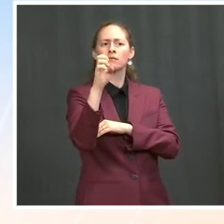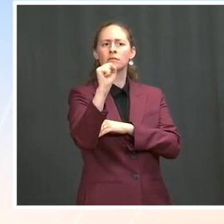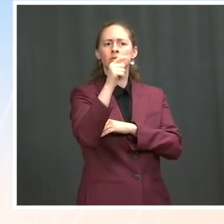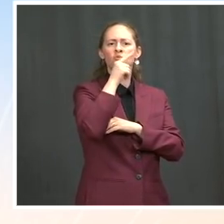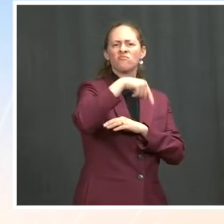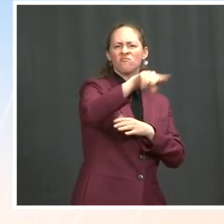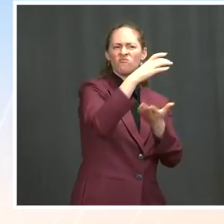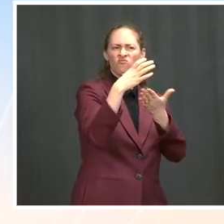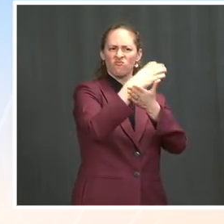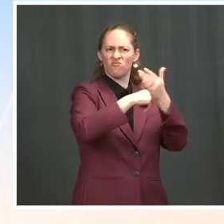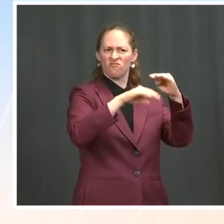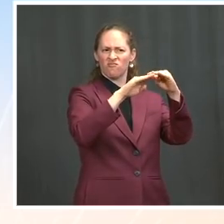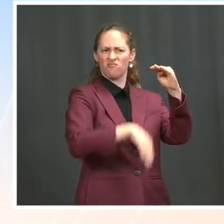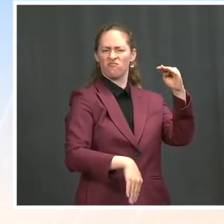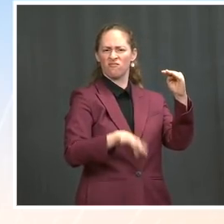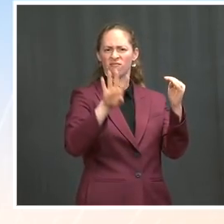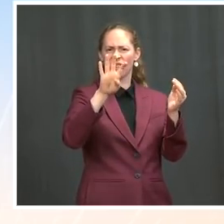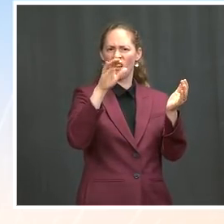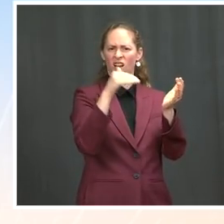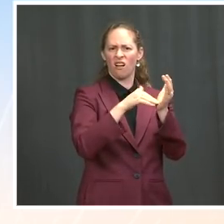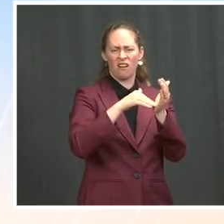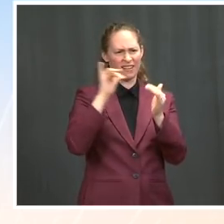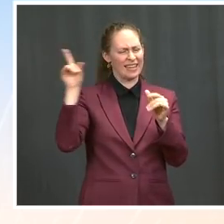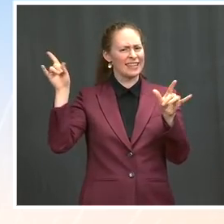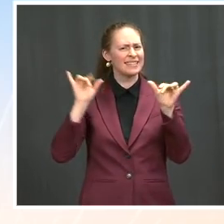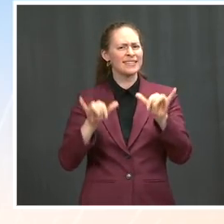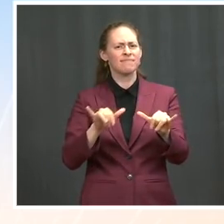And the proposed gas tax or vehicle mileage